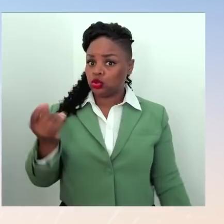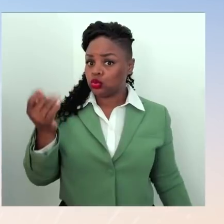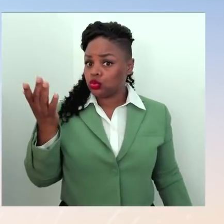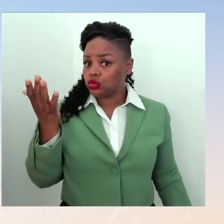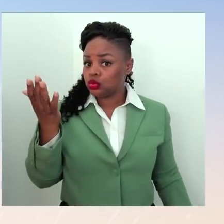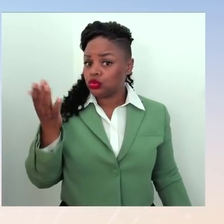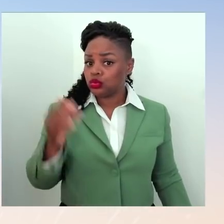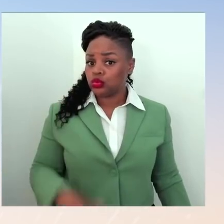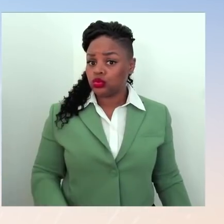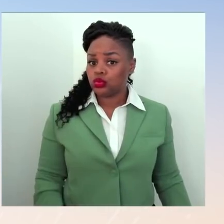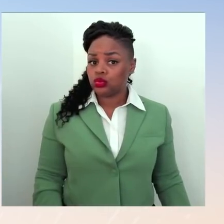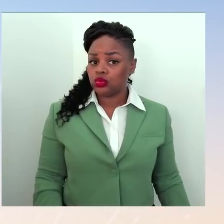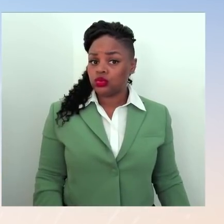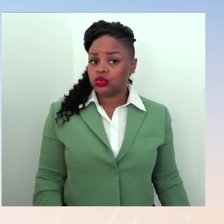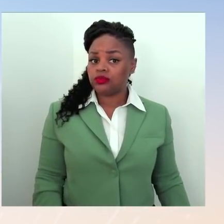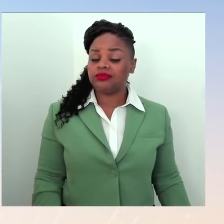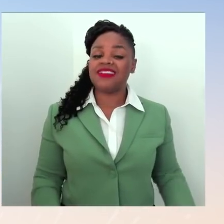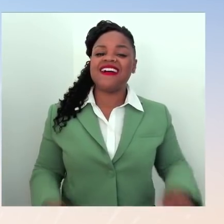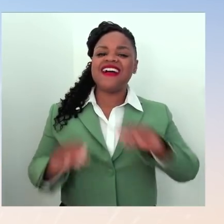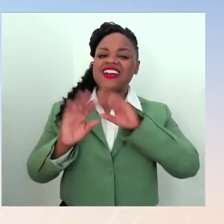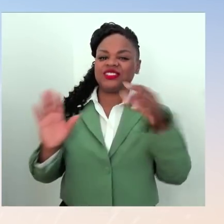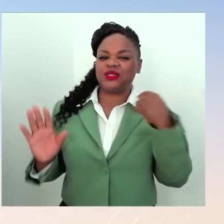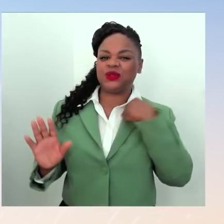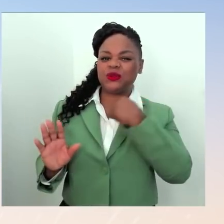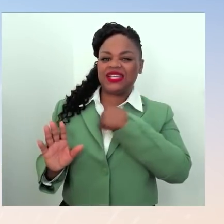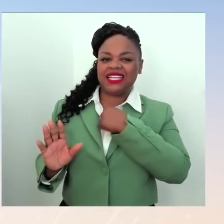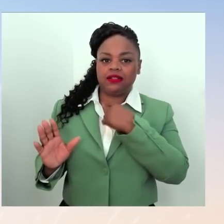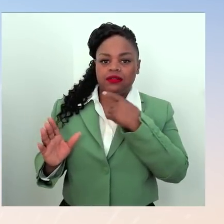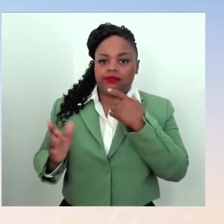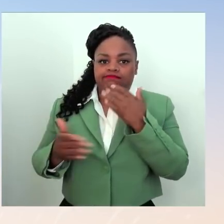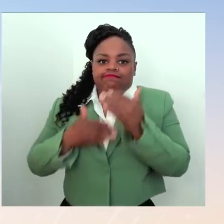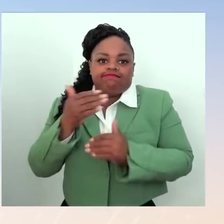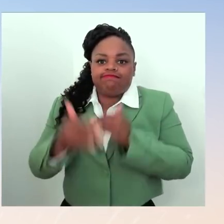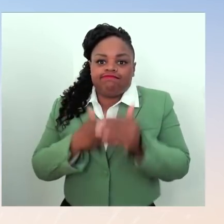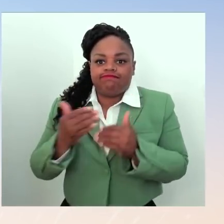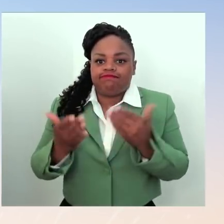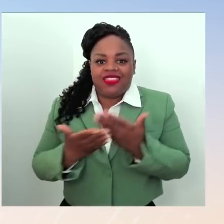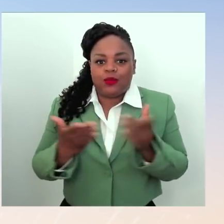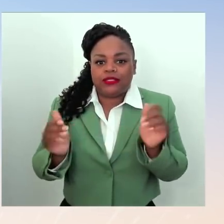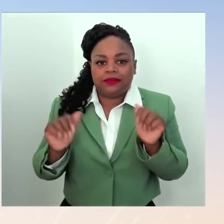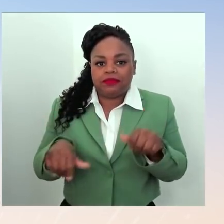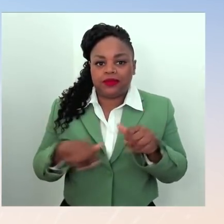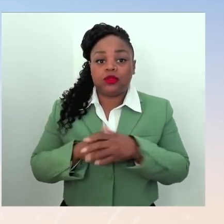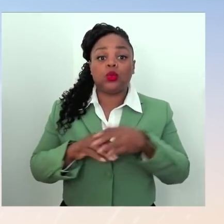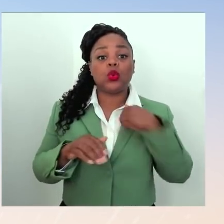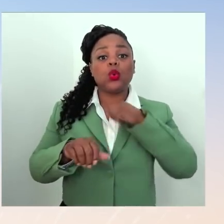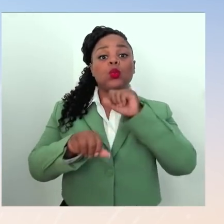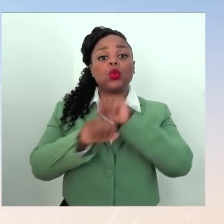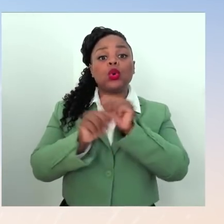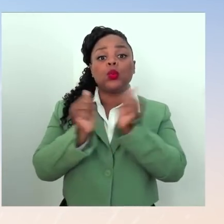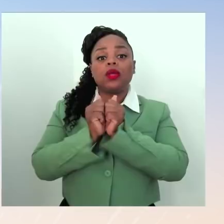when there are any reports of Americans who are detained, through the State Department and through diplomatic channels. But I would point you to the State Department for more.